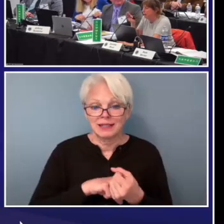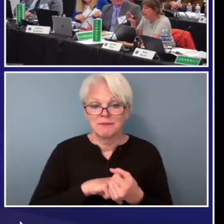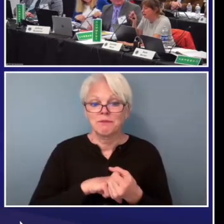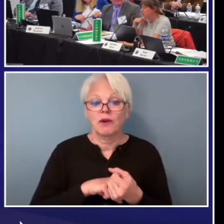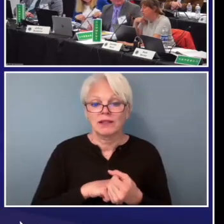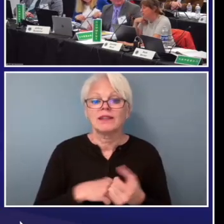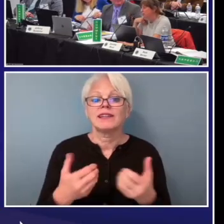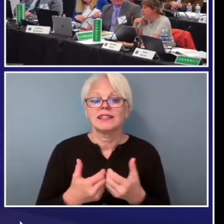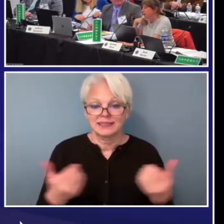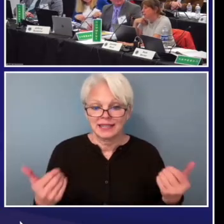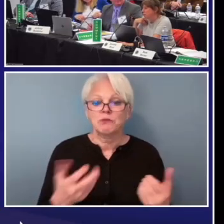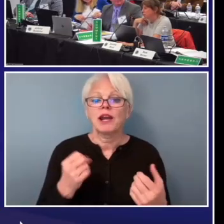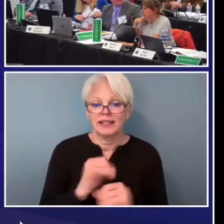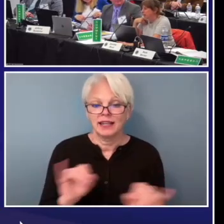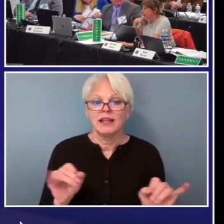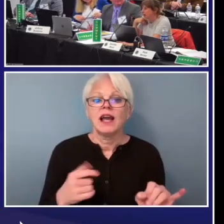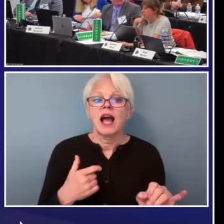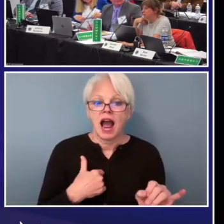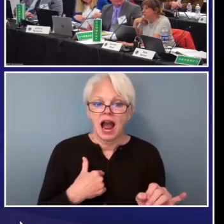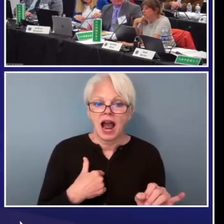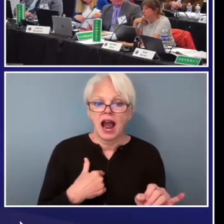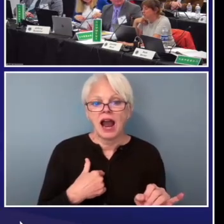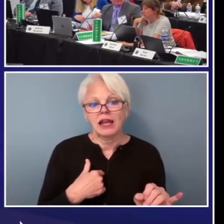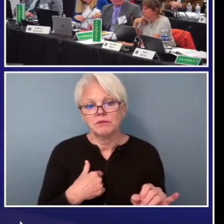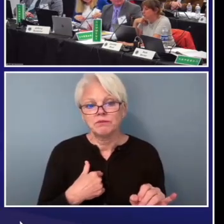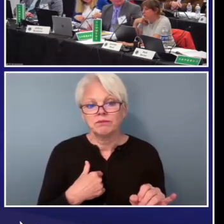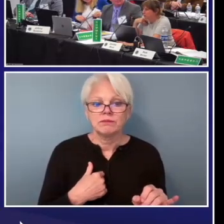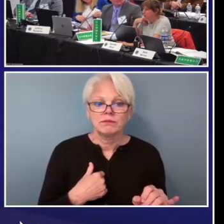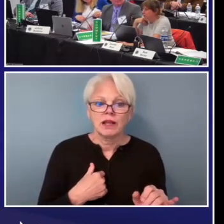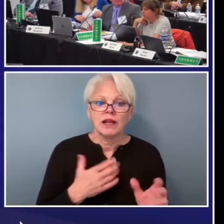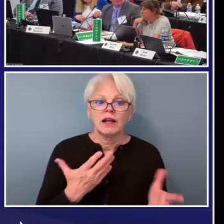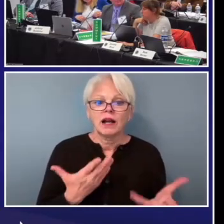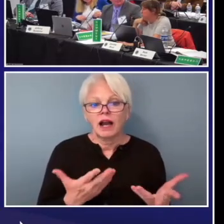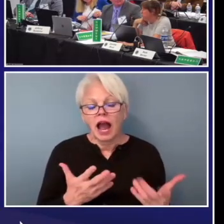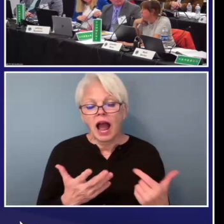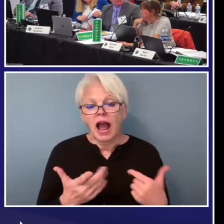I actually am somewhat agnostic and maybe even a little sympathetic on the office space one.